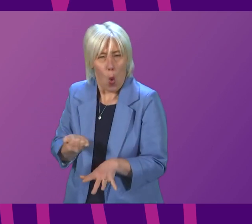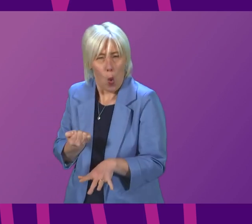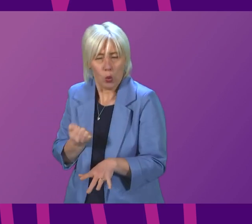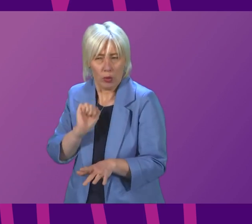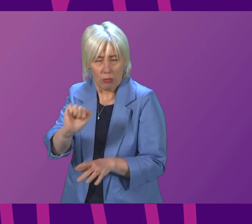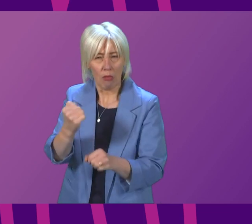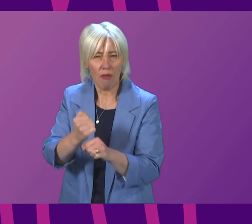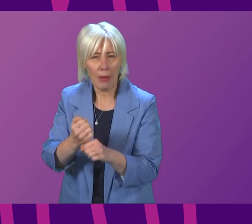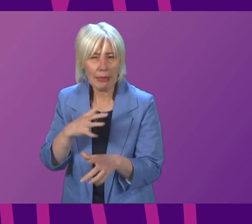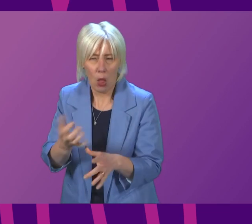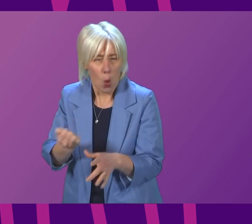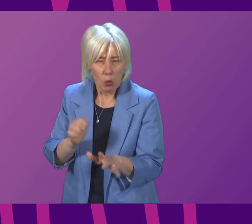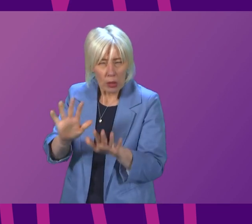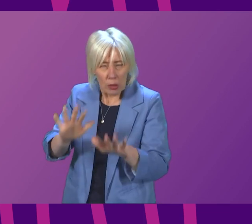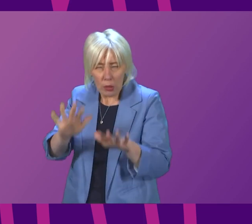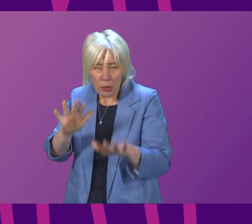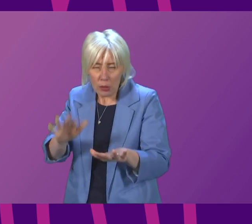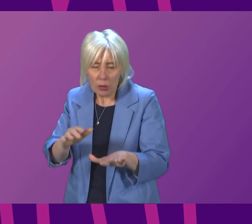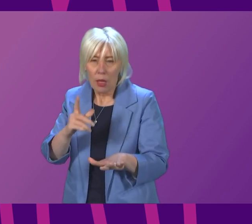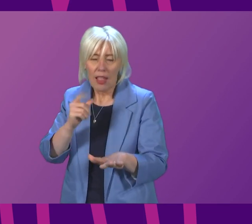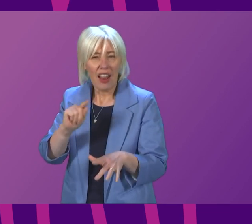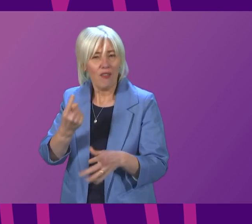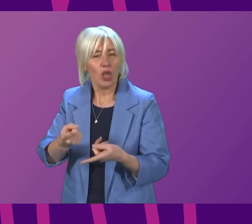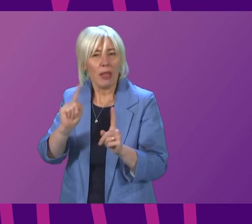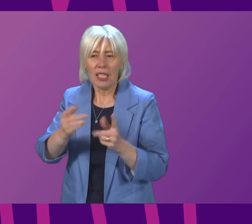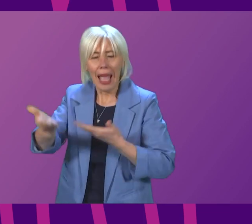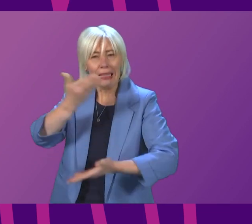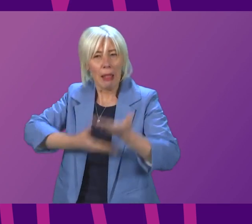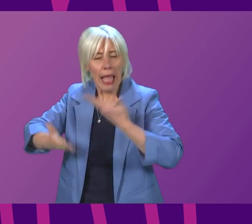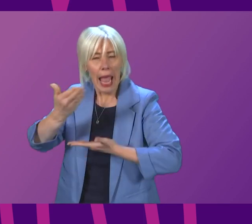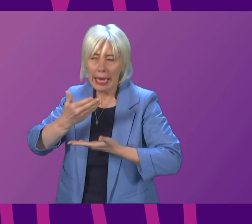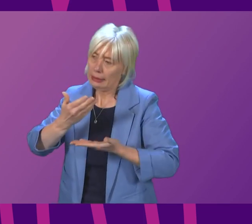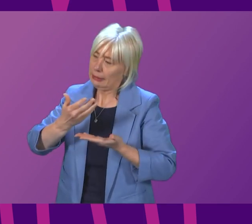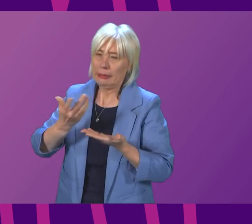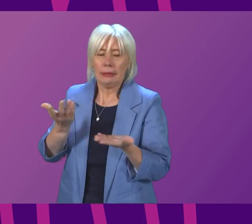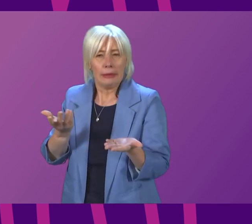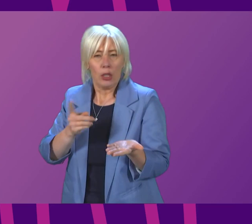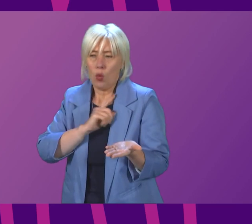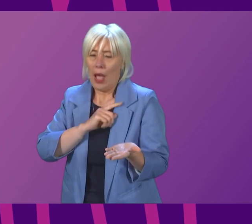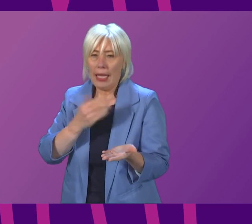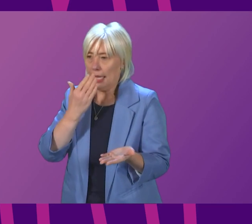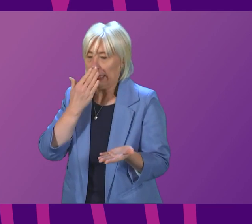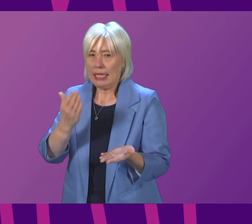Can she explain to people across Scotland why it is now safe for tens of thousands of